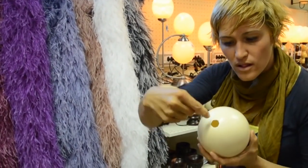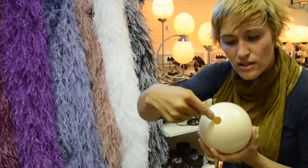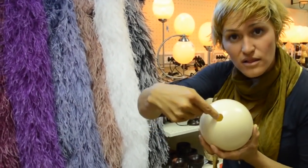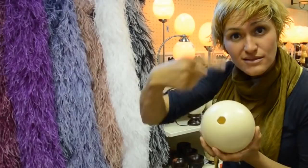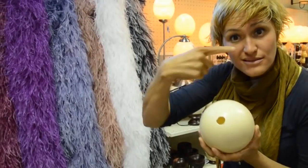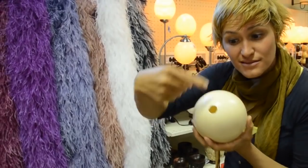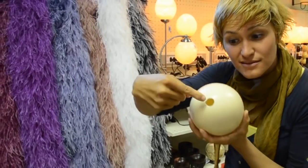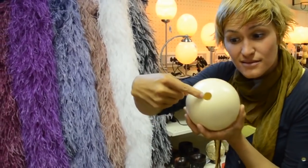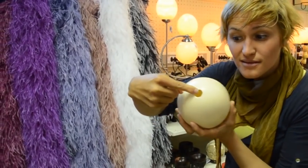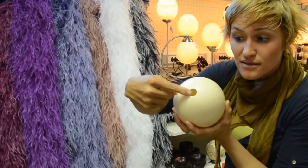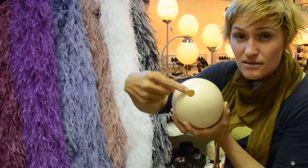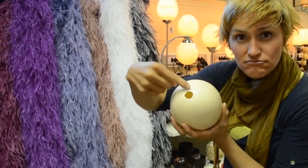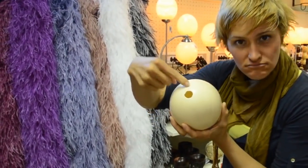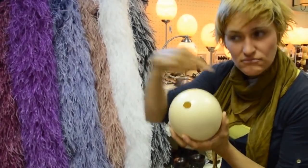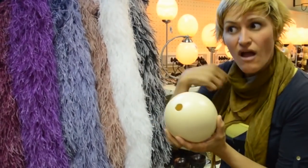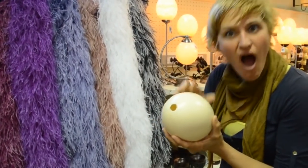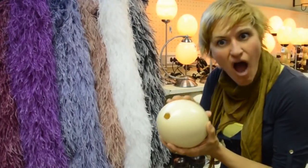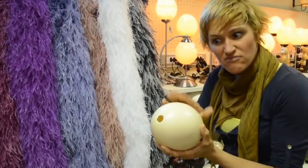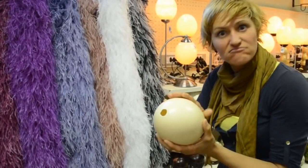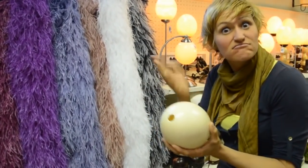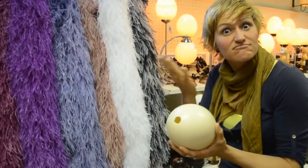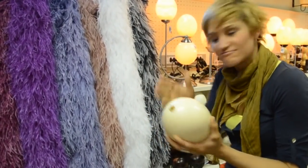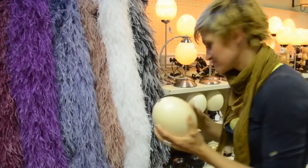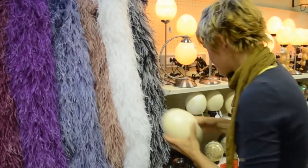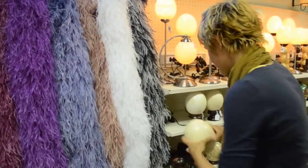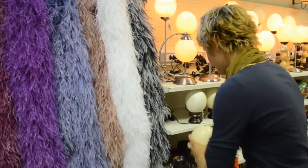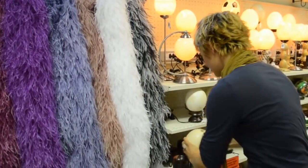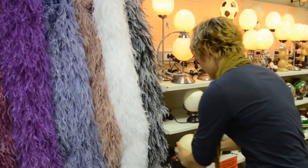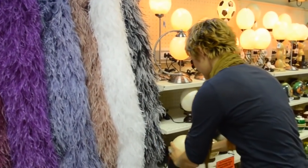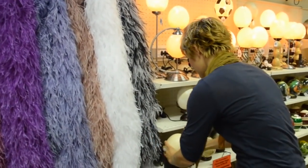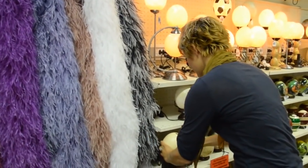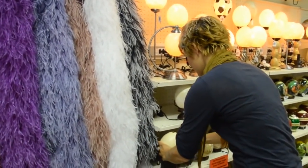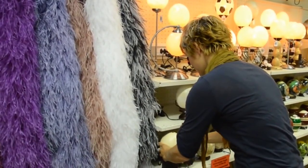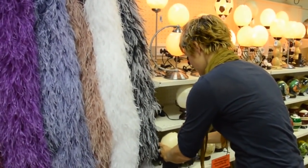See this hole? There is a purpose for this.